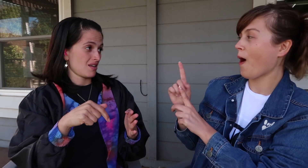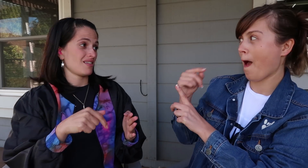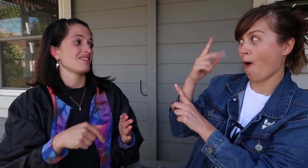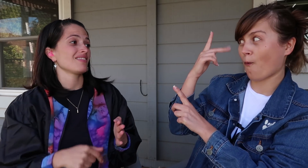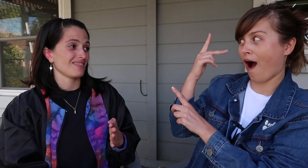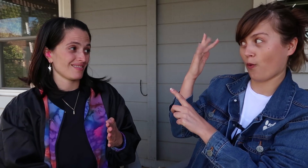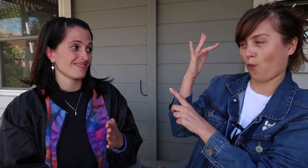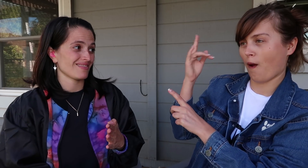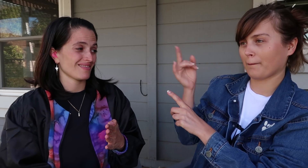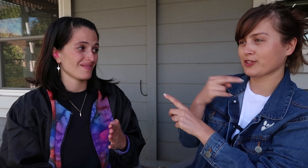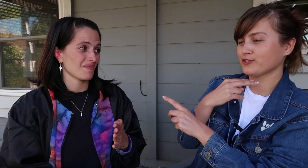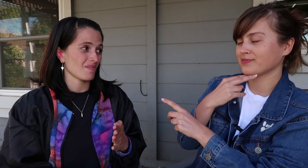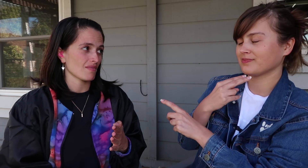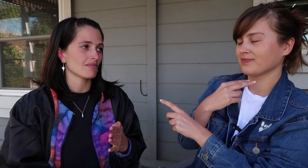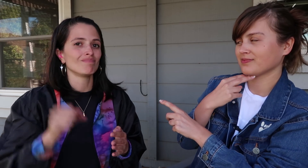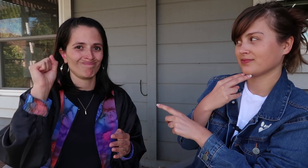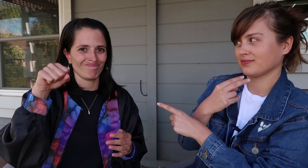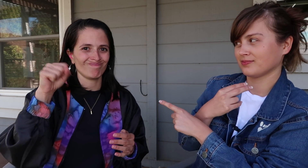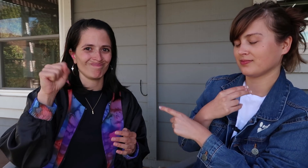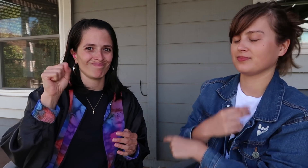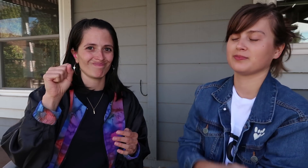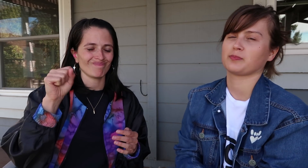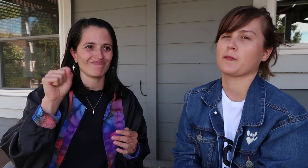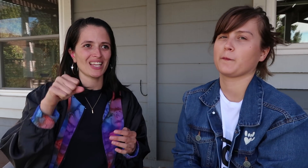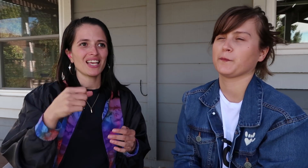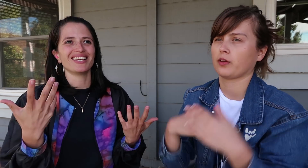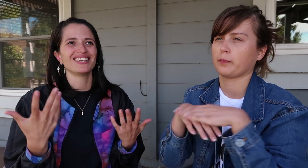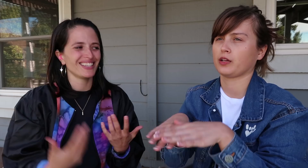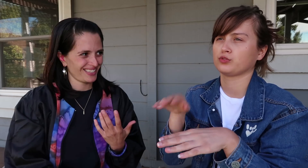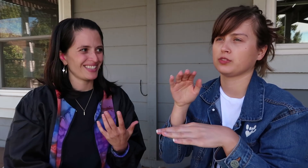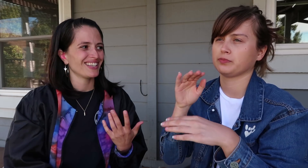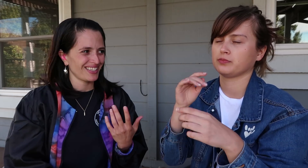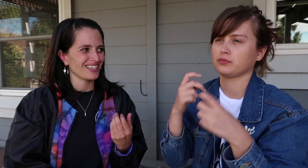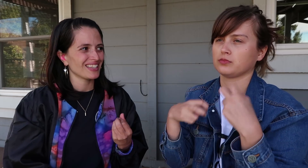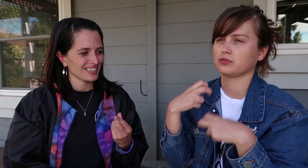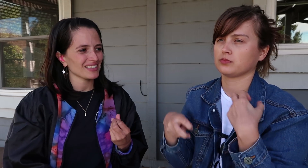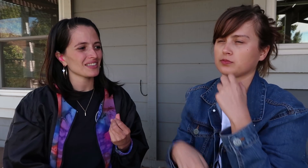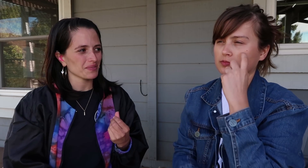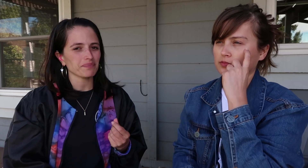Because you voiced. Yes. Mainstream problems.